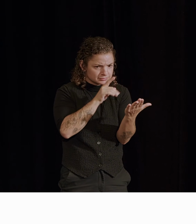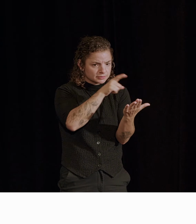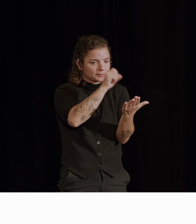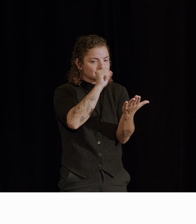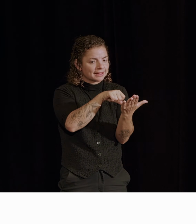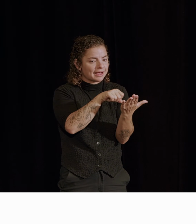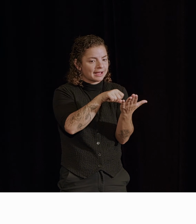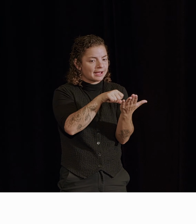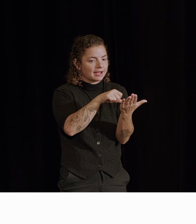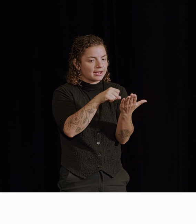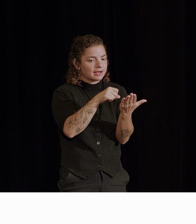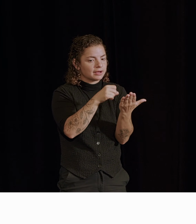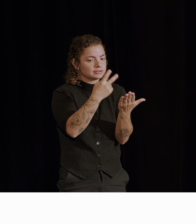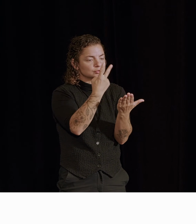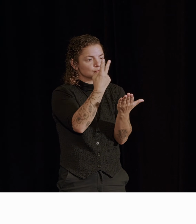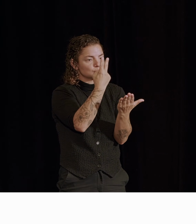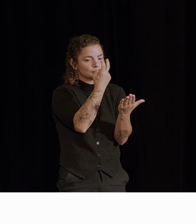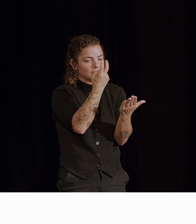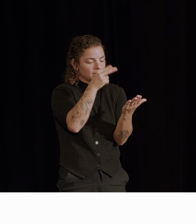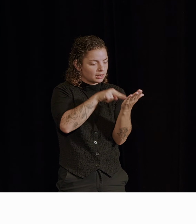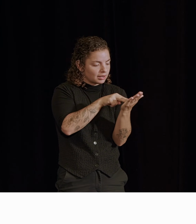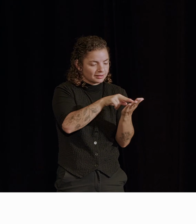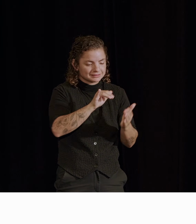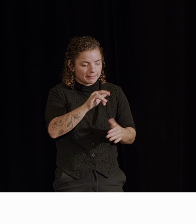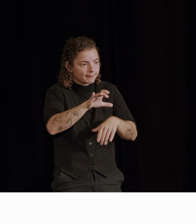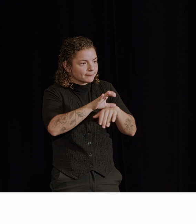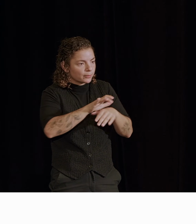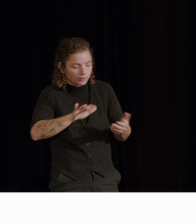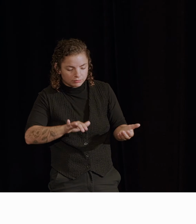just like that rotary phone, and move through a menu with relative gestures.